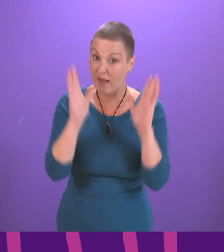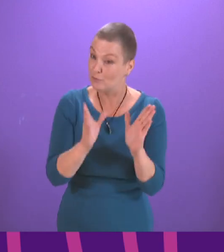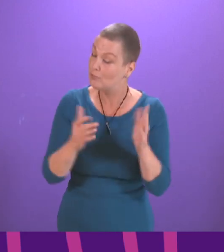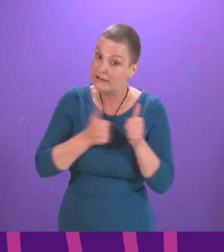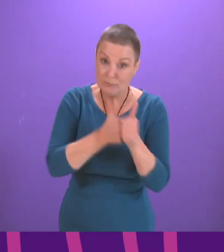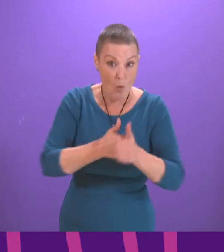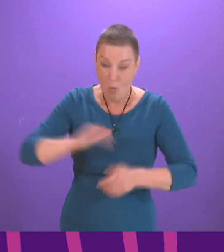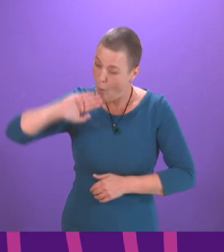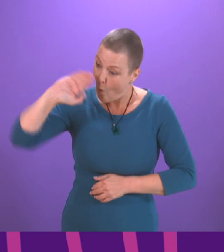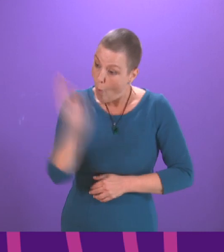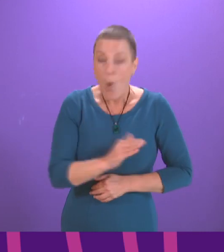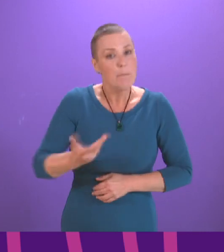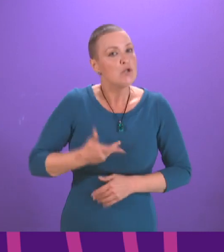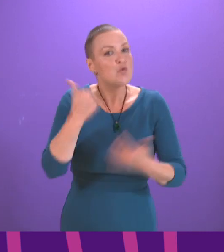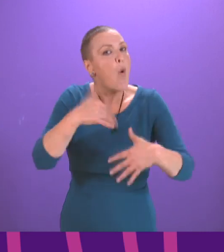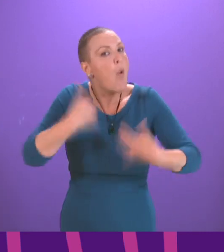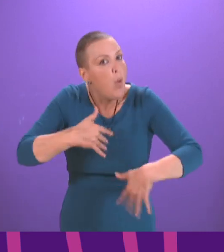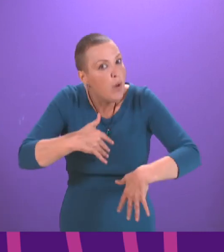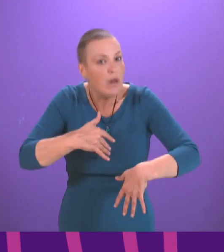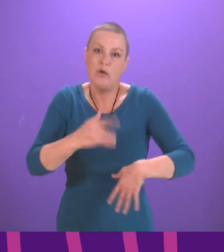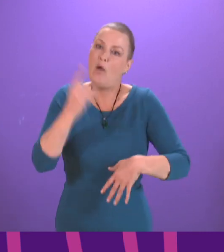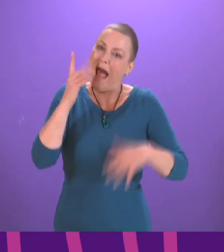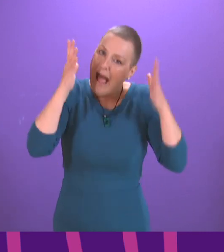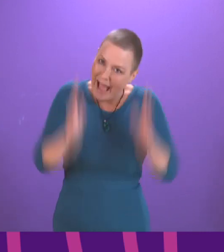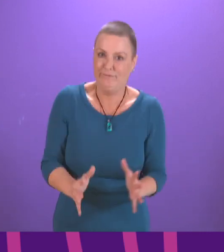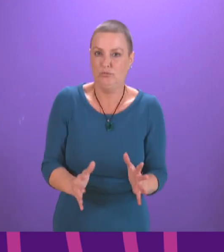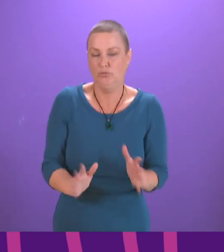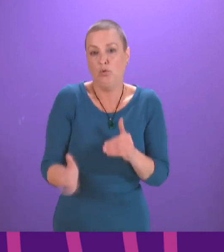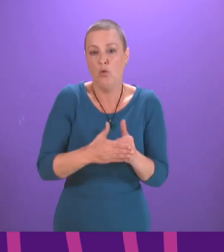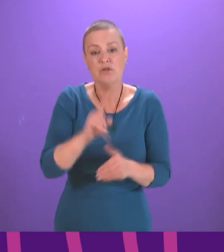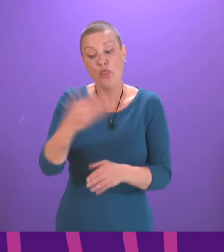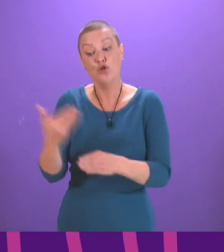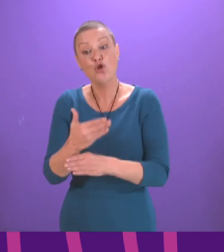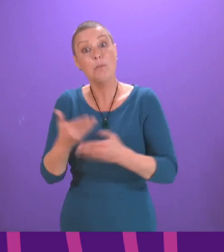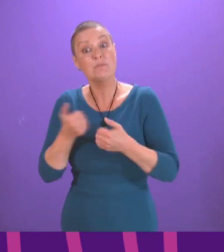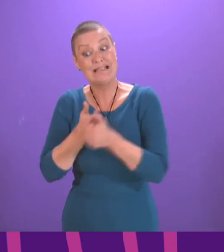not just those that are legally required to close. The job support scheme does that by